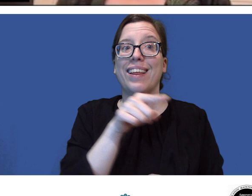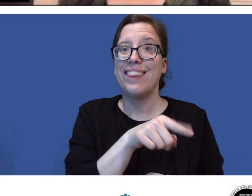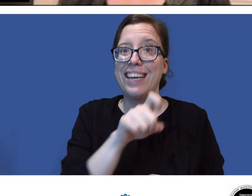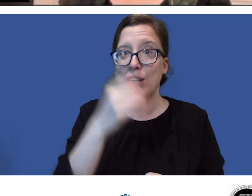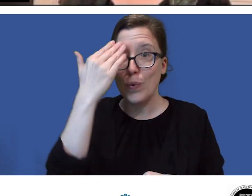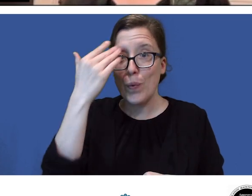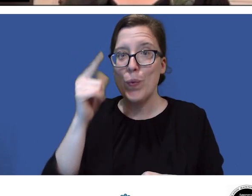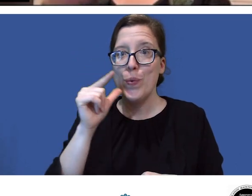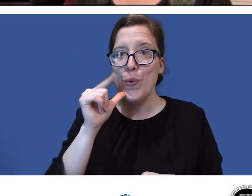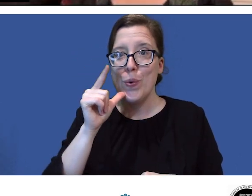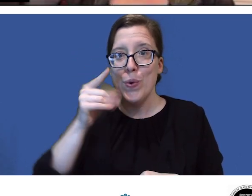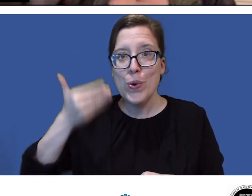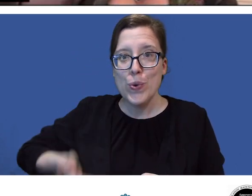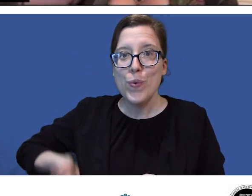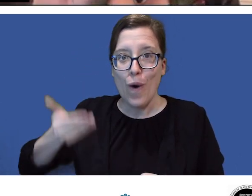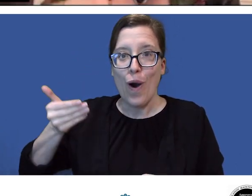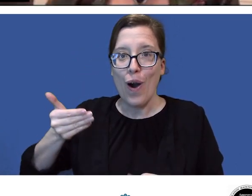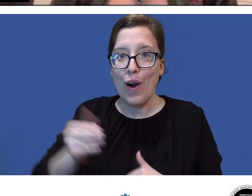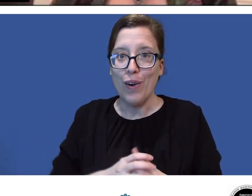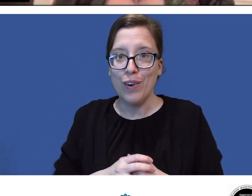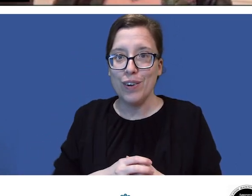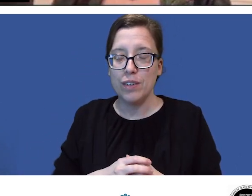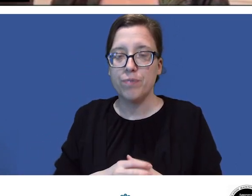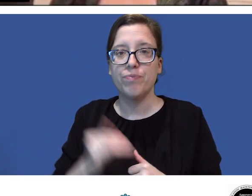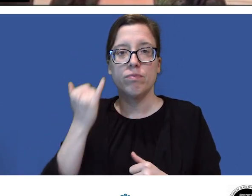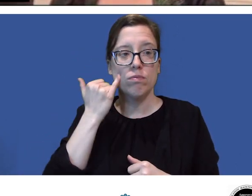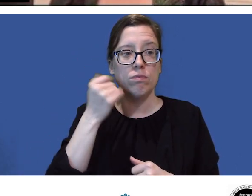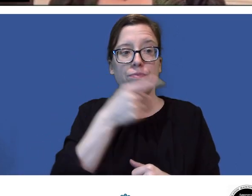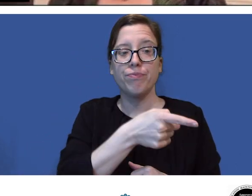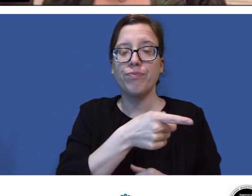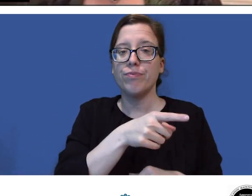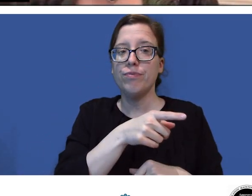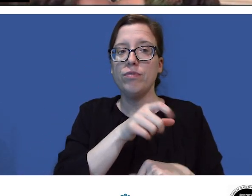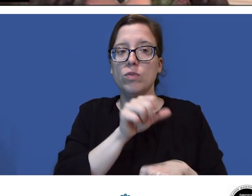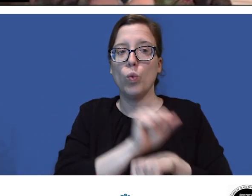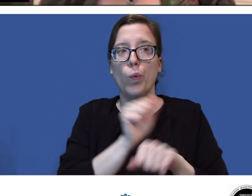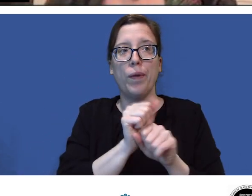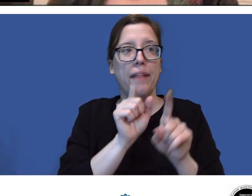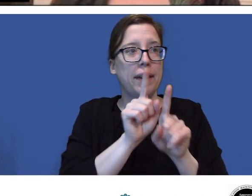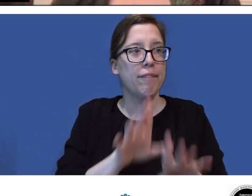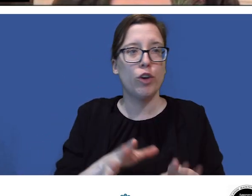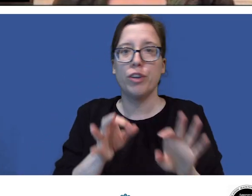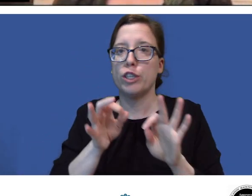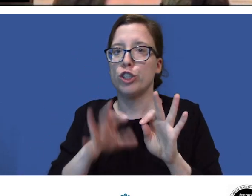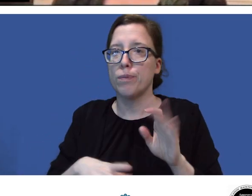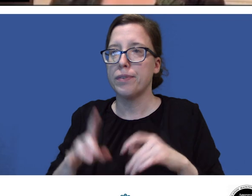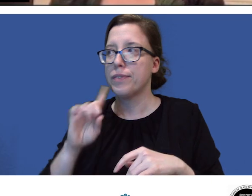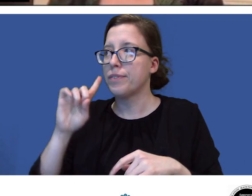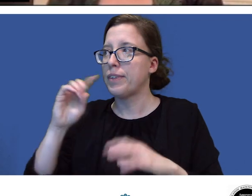And the kid needs to know who you are. Because if a kid works with an Intervener,